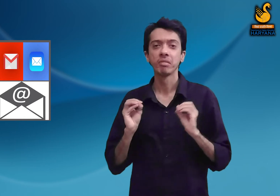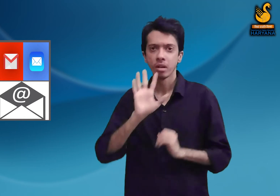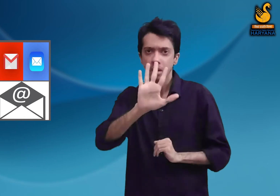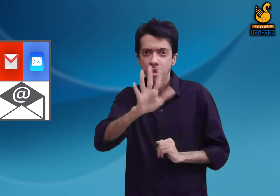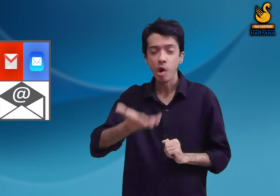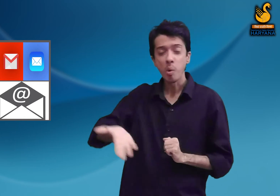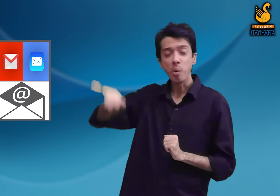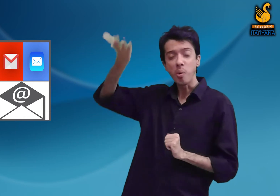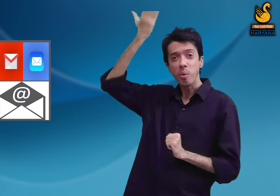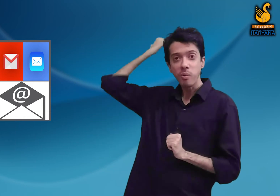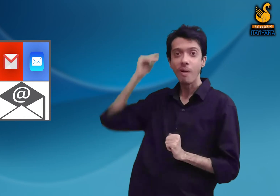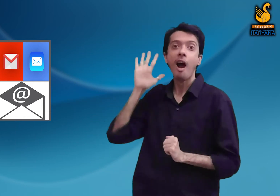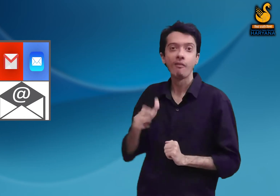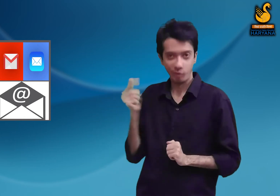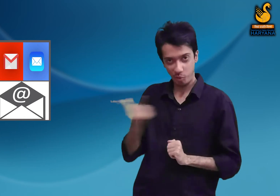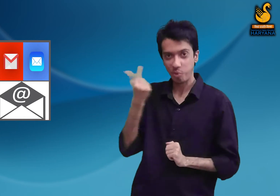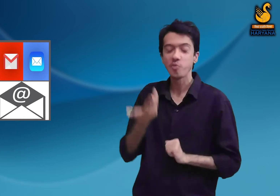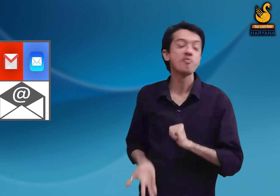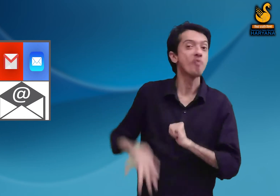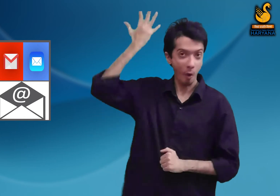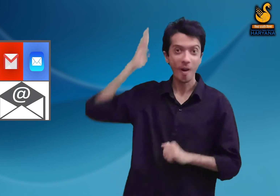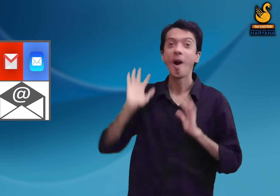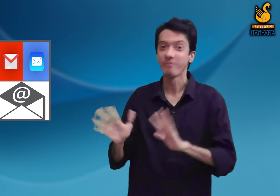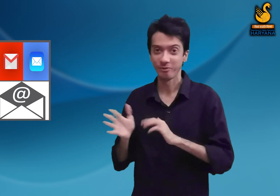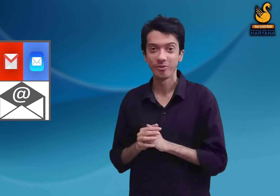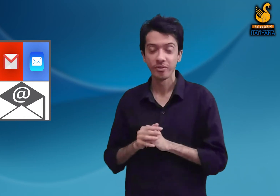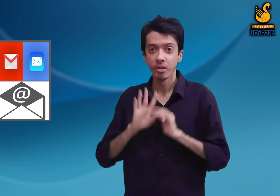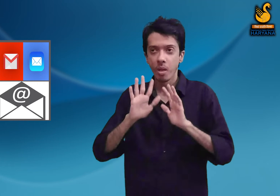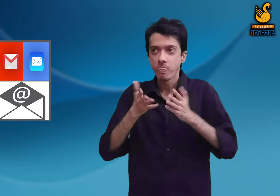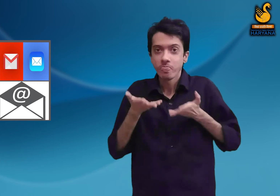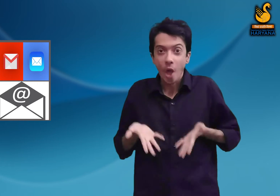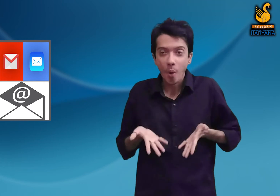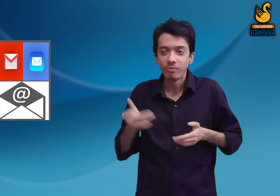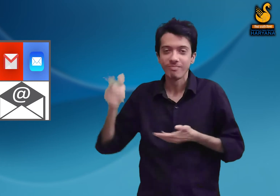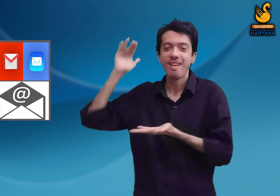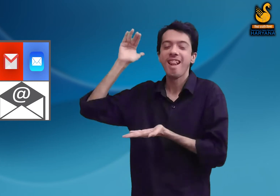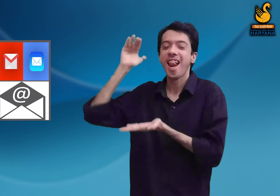Earlier, the use of letters was more but now it is used less.